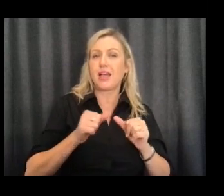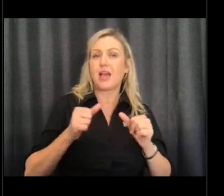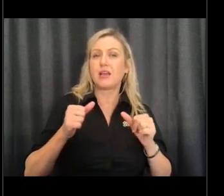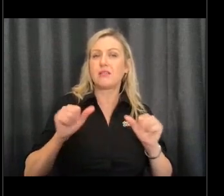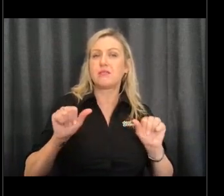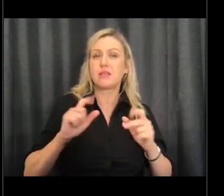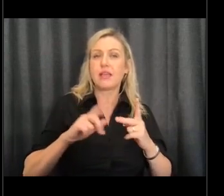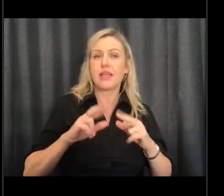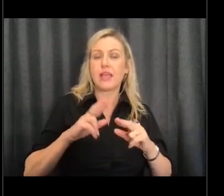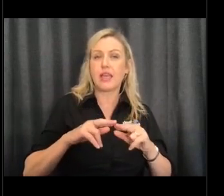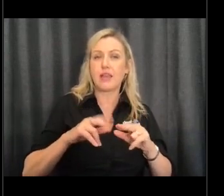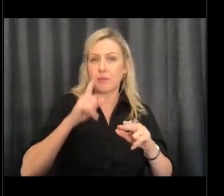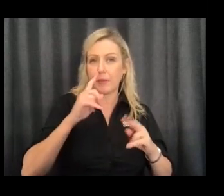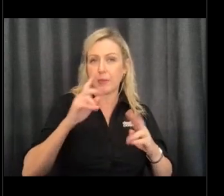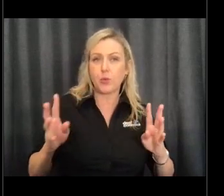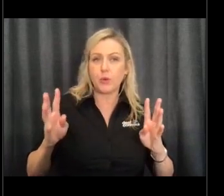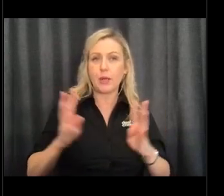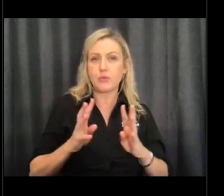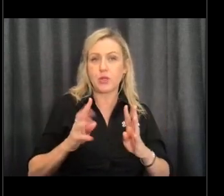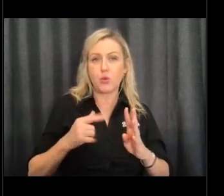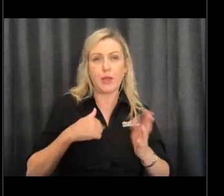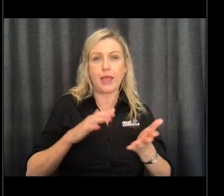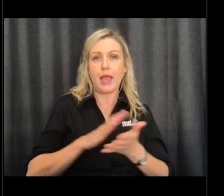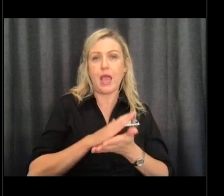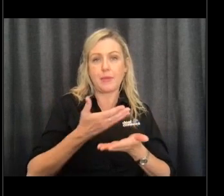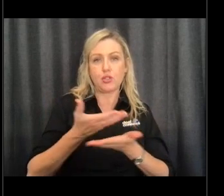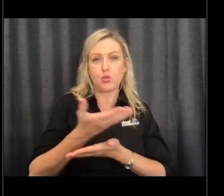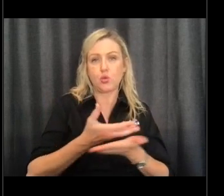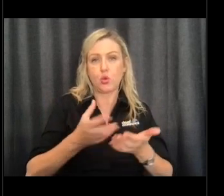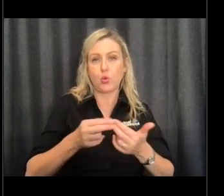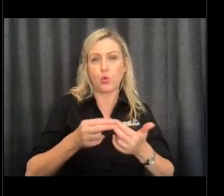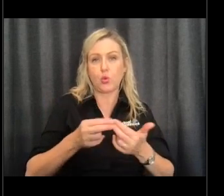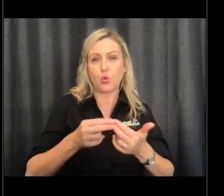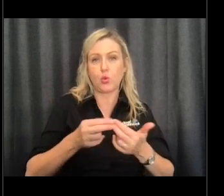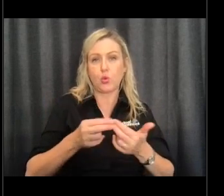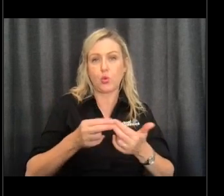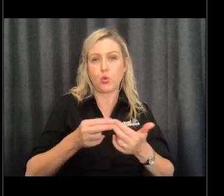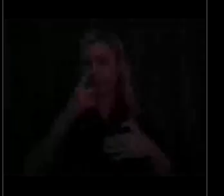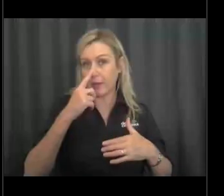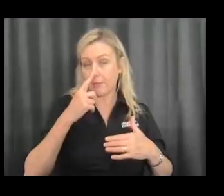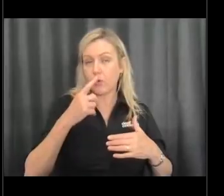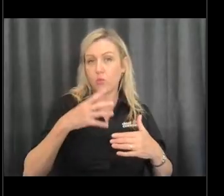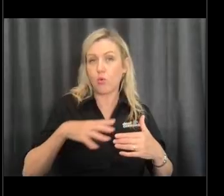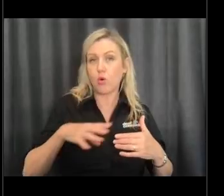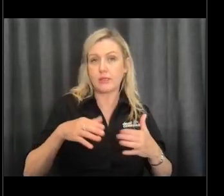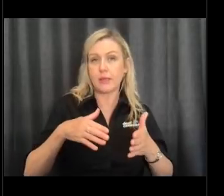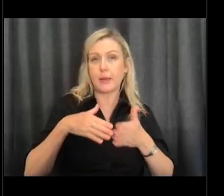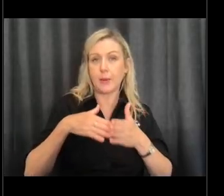so we're happy to have those discussions with anybody that wants to. Definitely. Just get in touch with us.